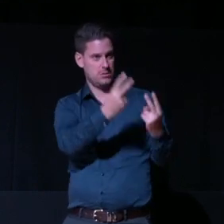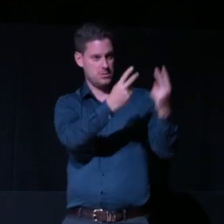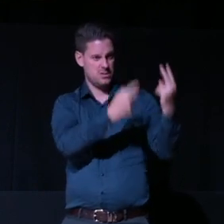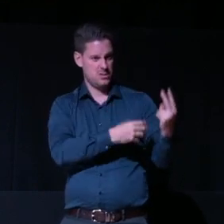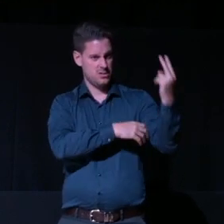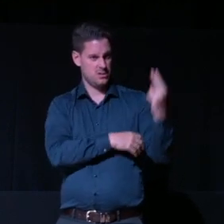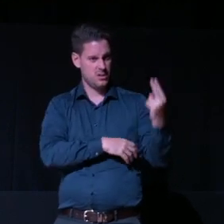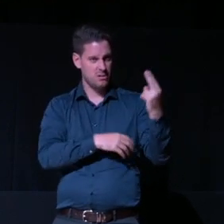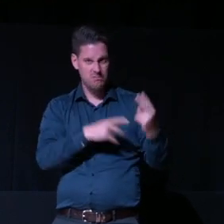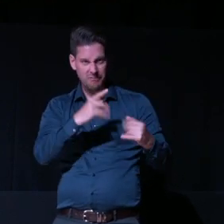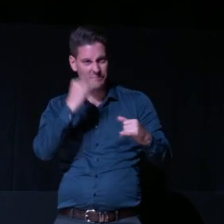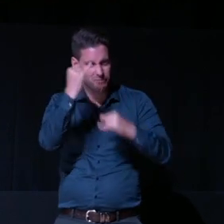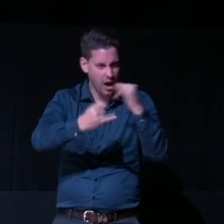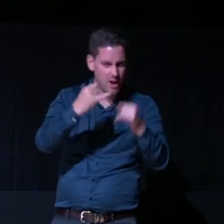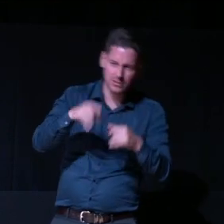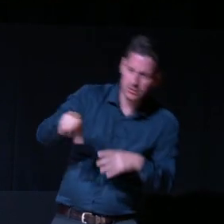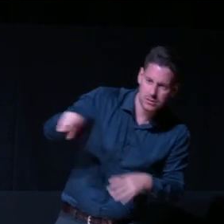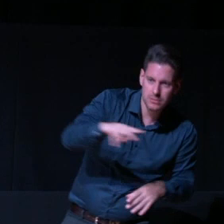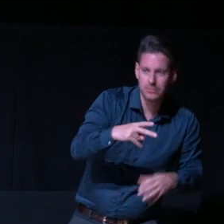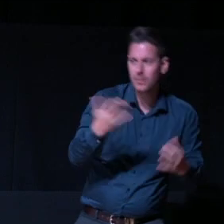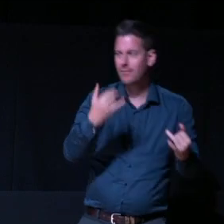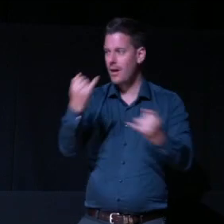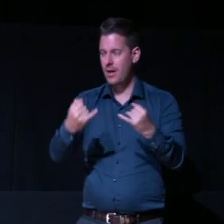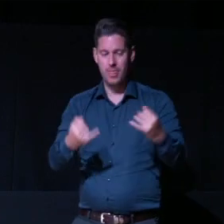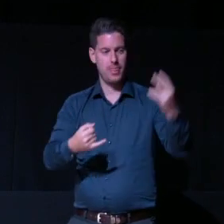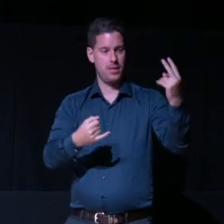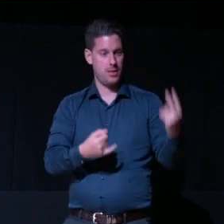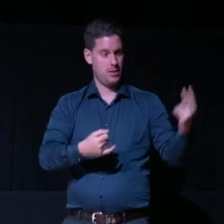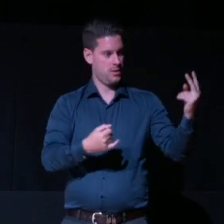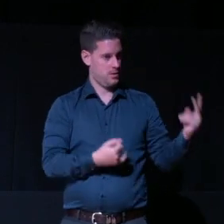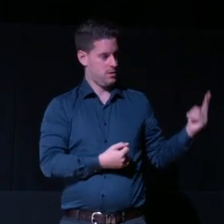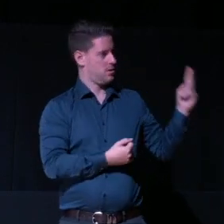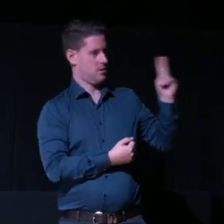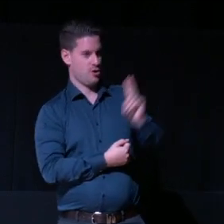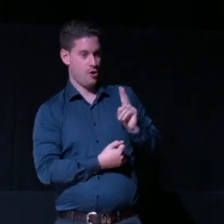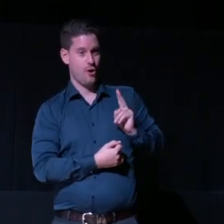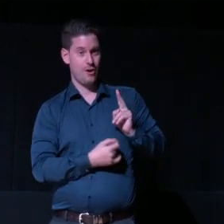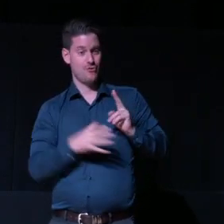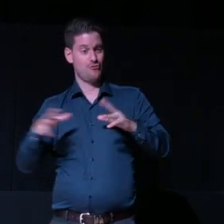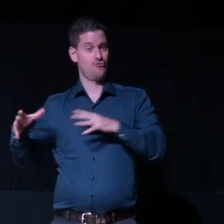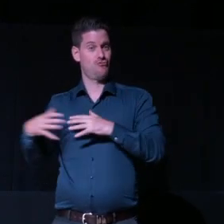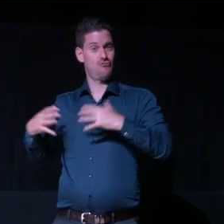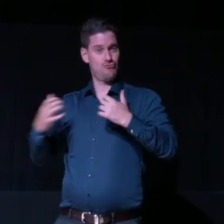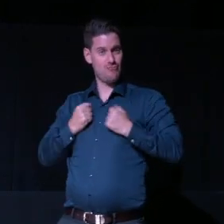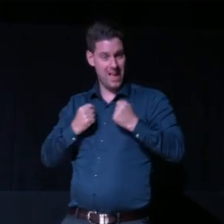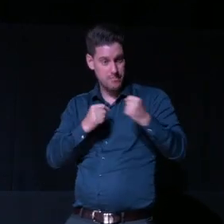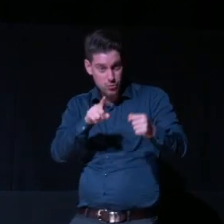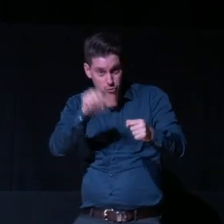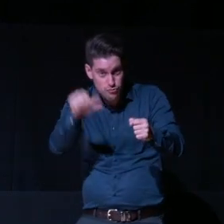someone's gotten in a punch up in the front row or something. And then the security guards came onto the stage grabbed me went are you alright mate and carried